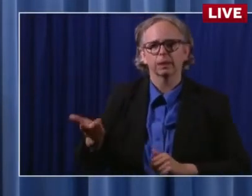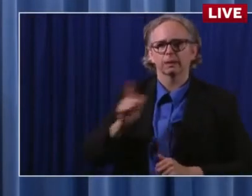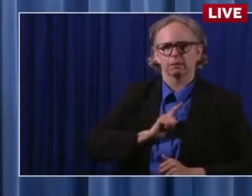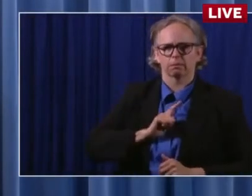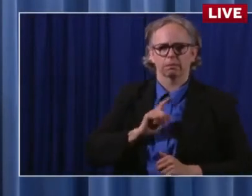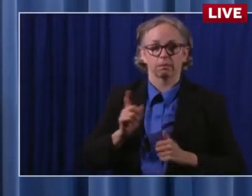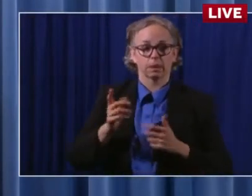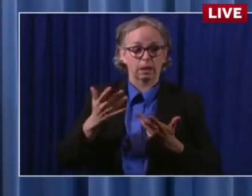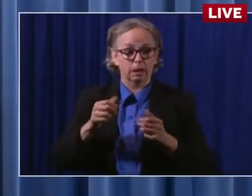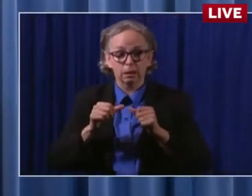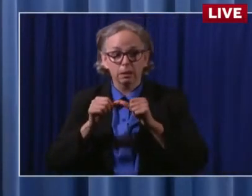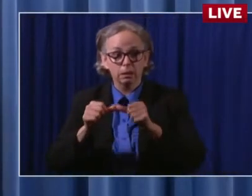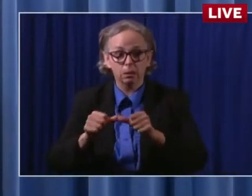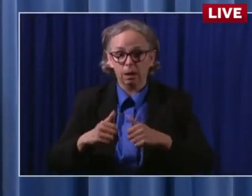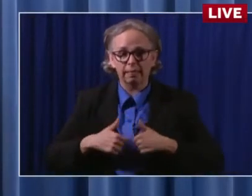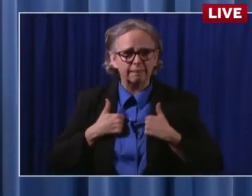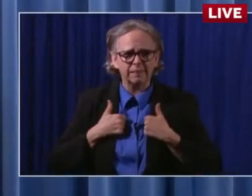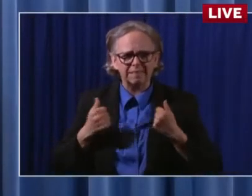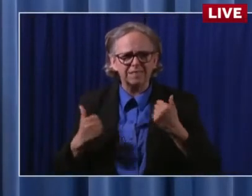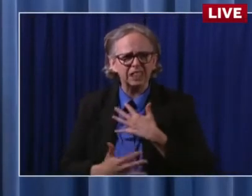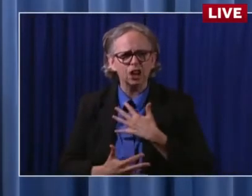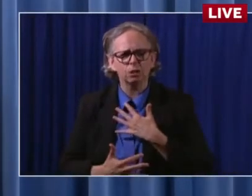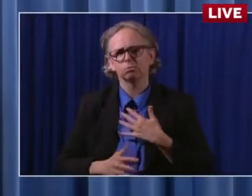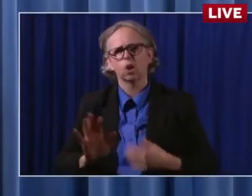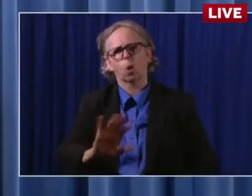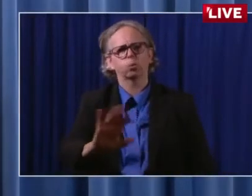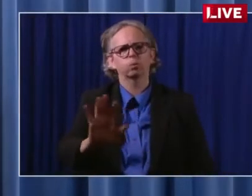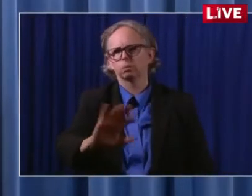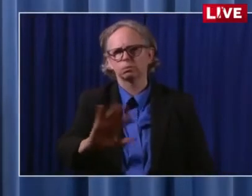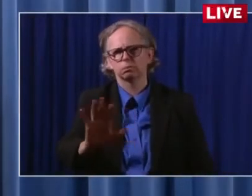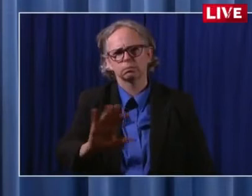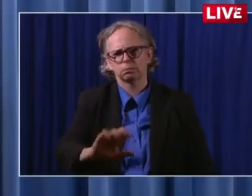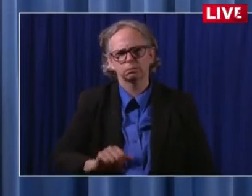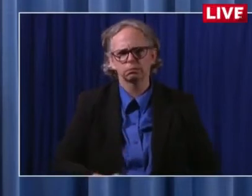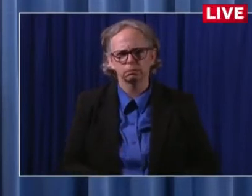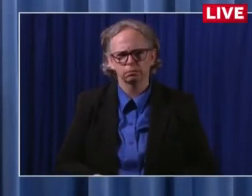WE SHOULD NOT FEAR. WE SHOULD NOT LIVE OUR LIVES IN FEAR.